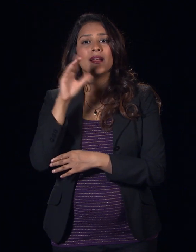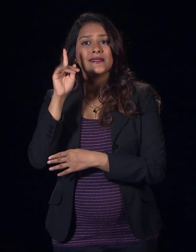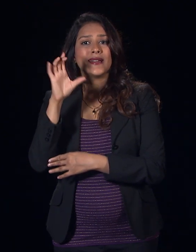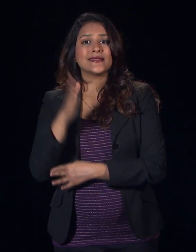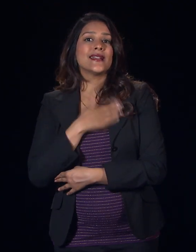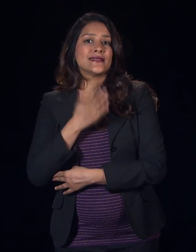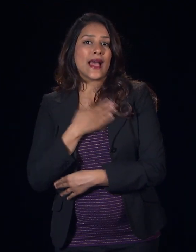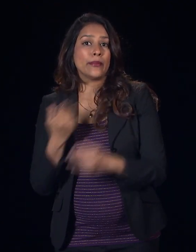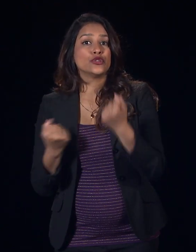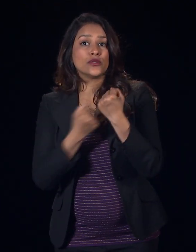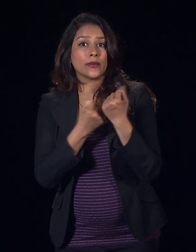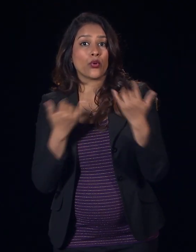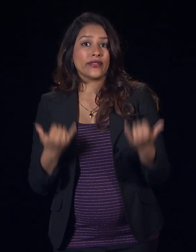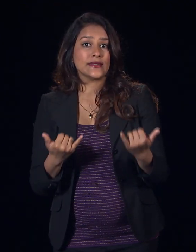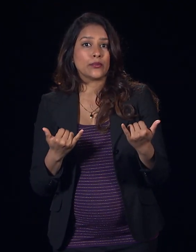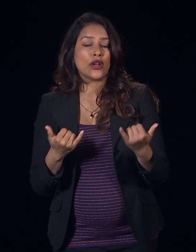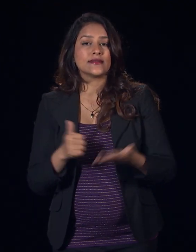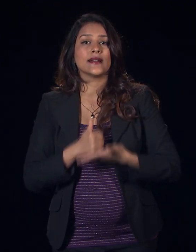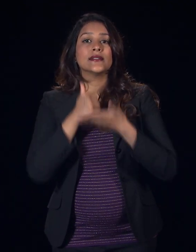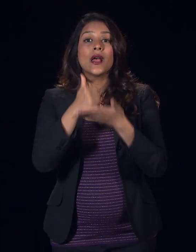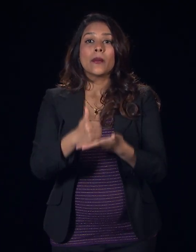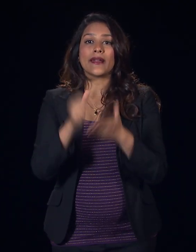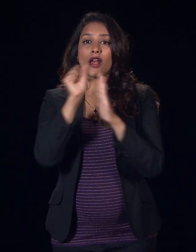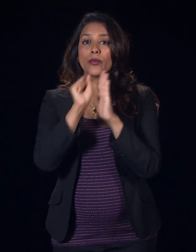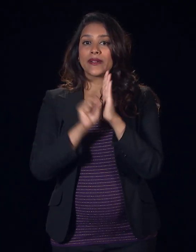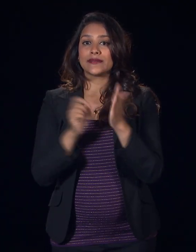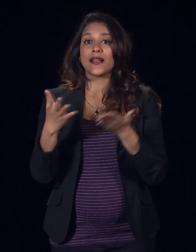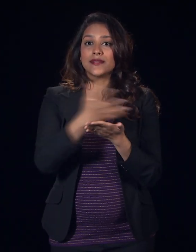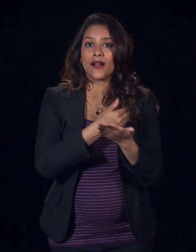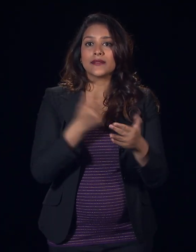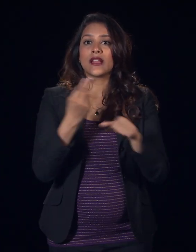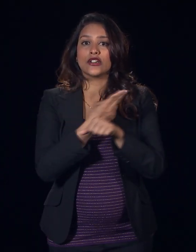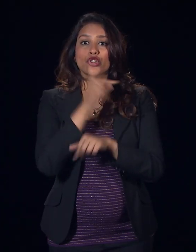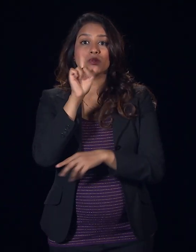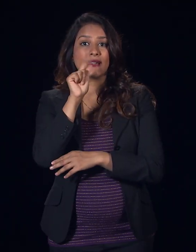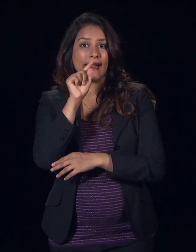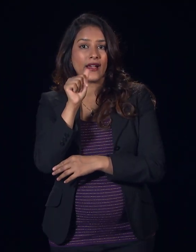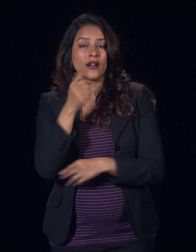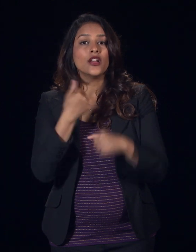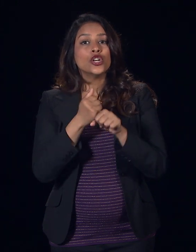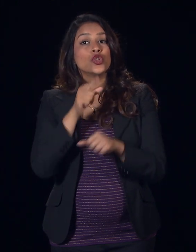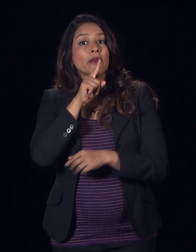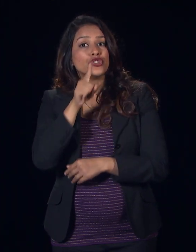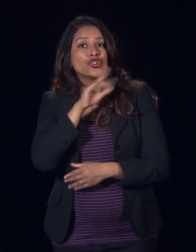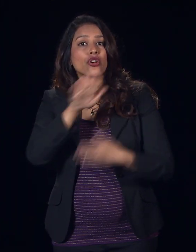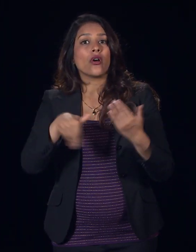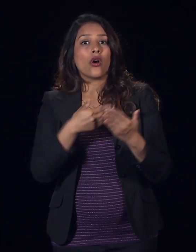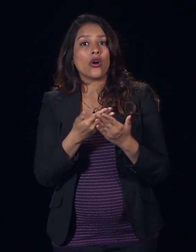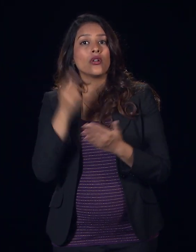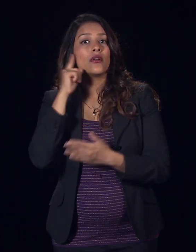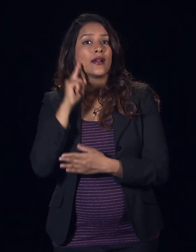CDC is happy to support this process by helping states collect and use data to make sure all deaf